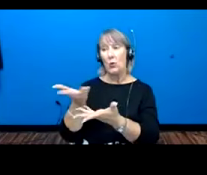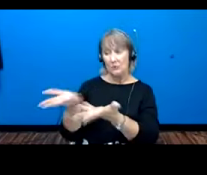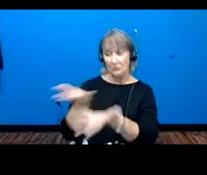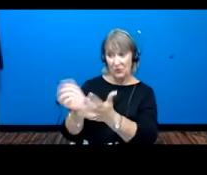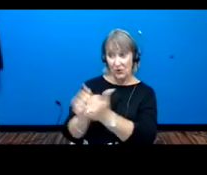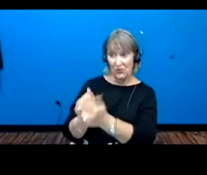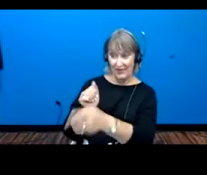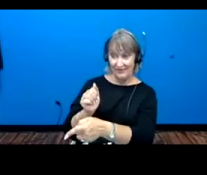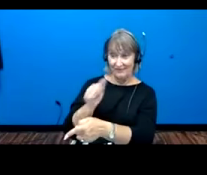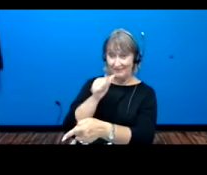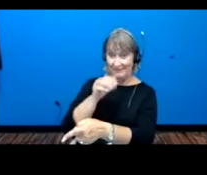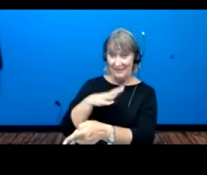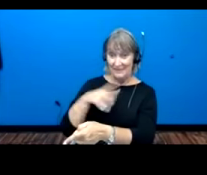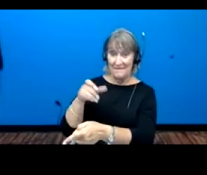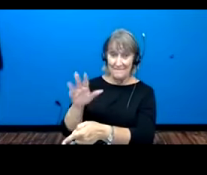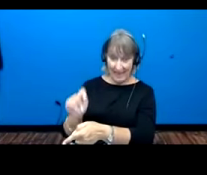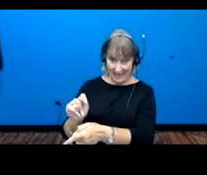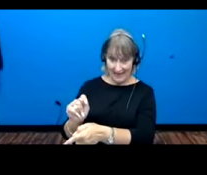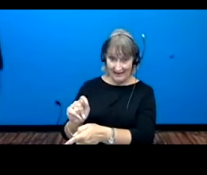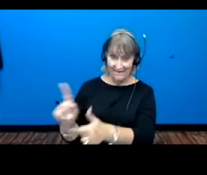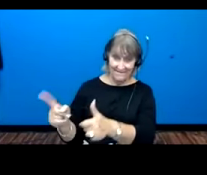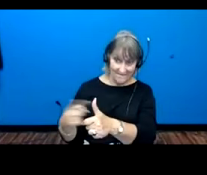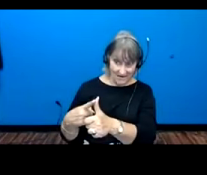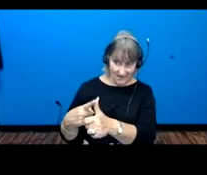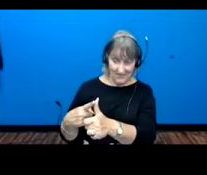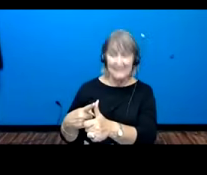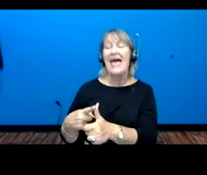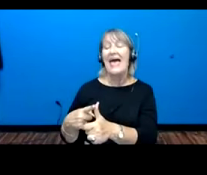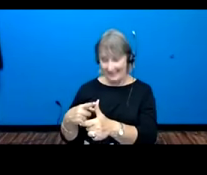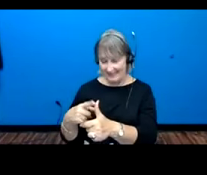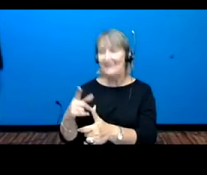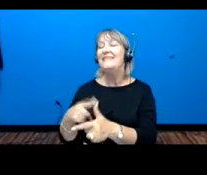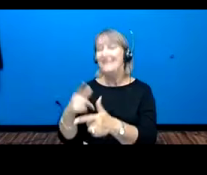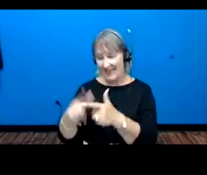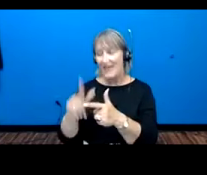here with outreach for this particular project. But absolutely, we certainly know